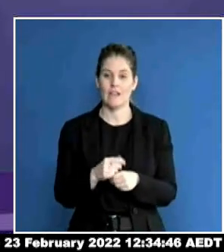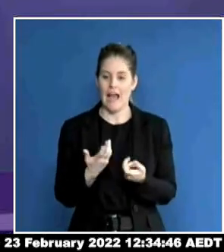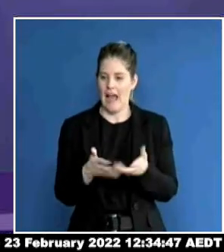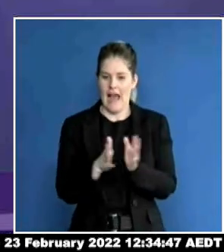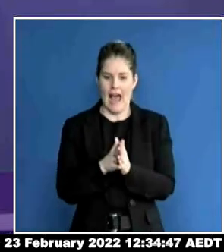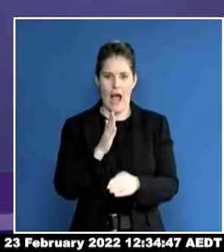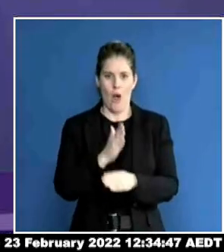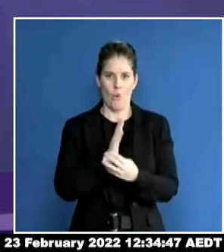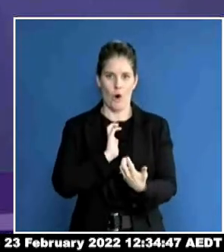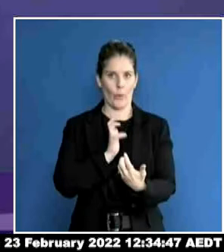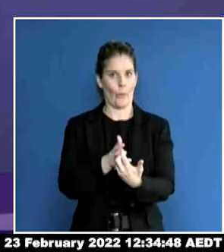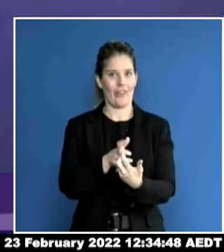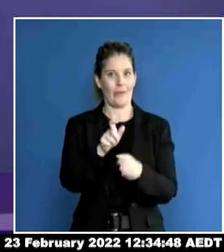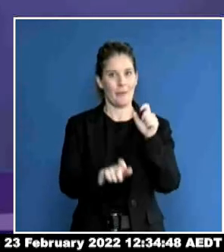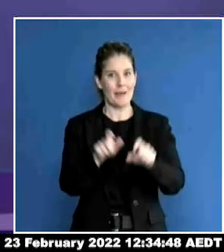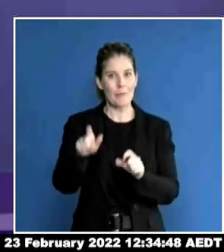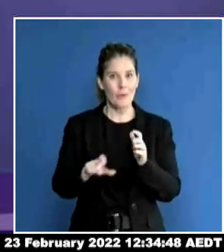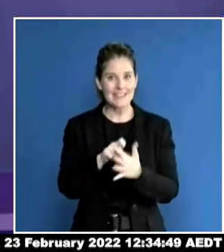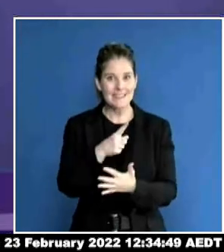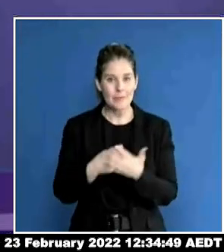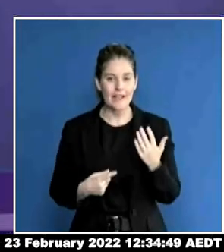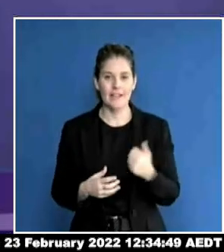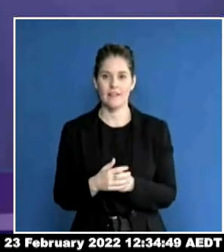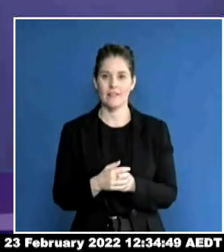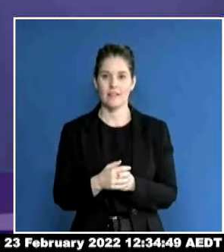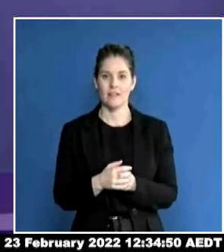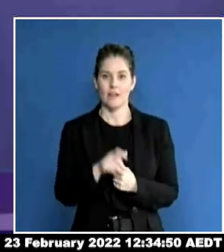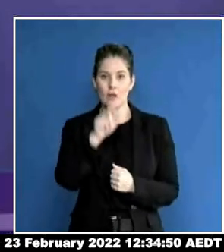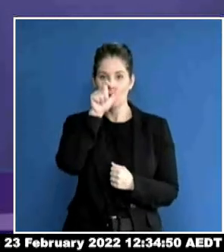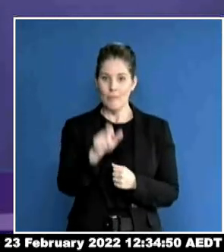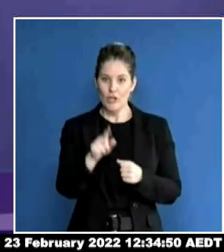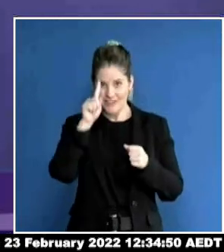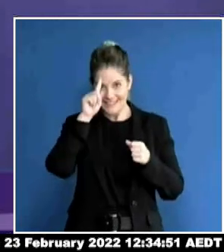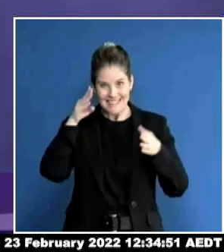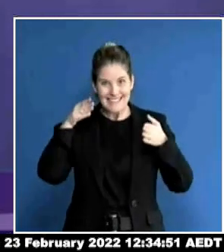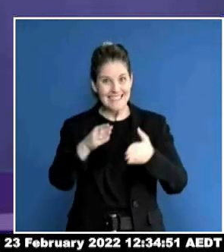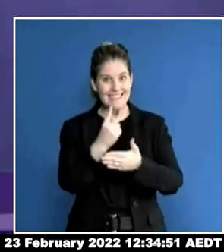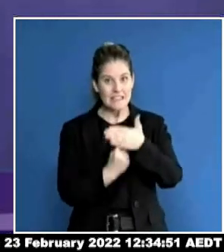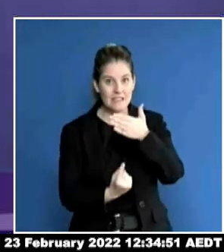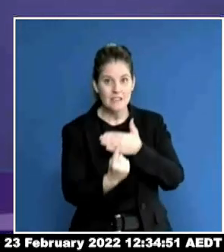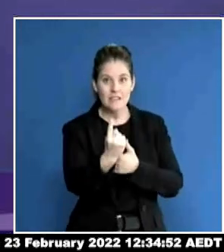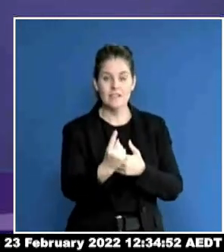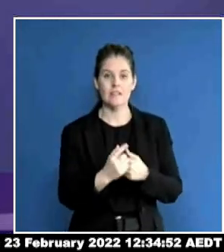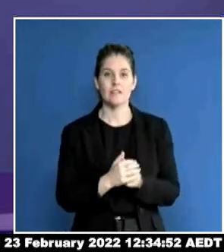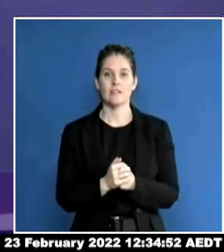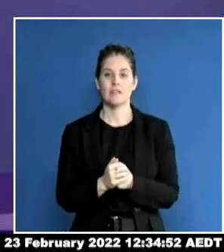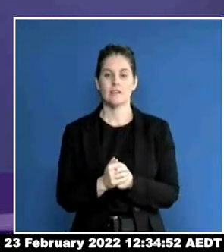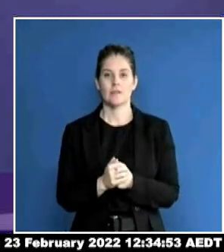practices." We have heard a bit about the idea of quotas in relation to clients of